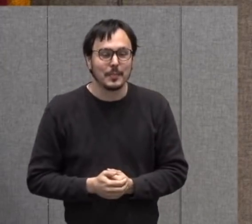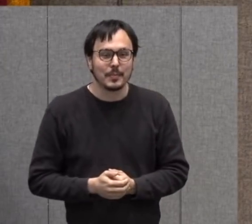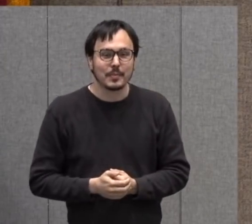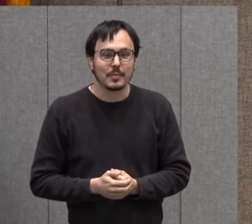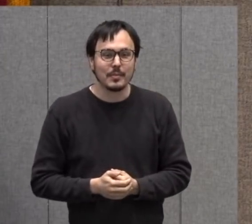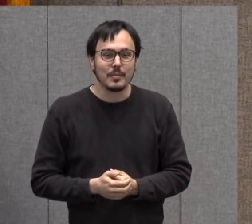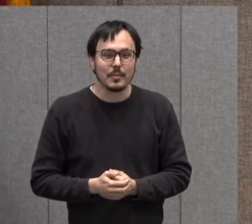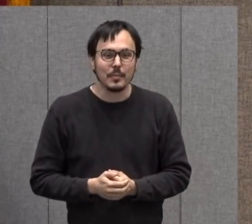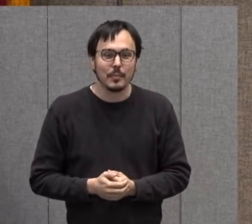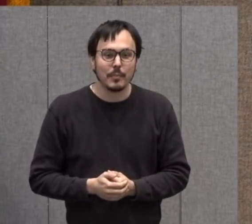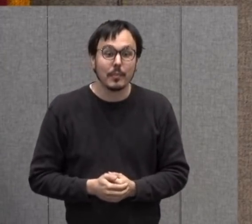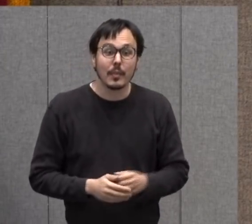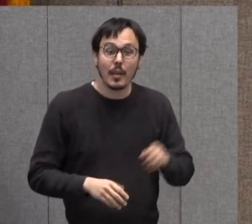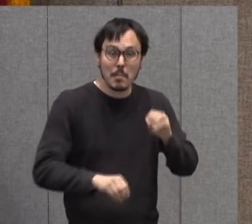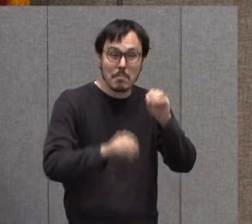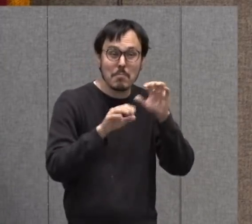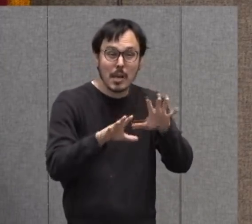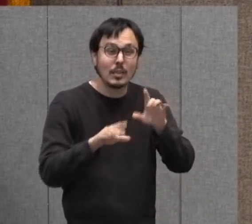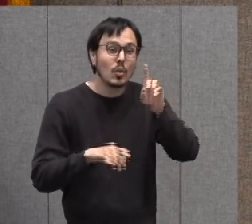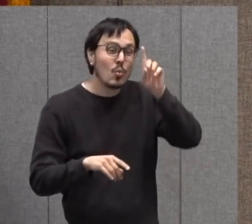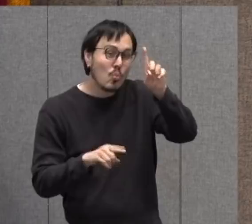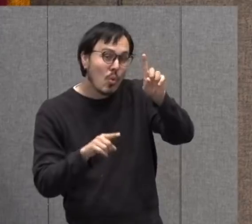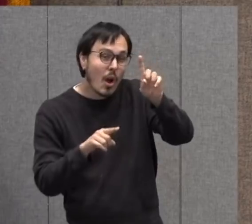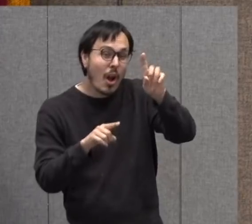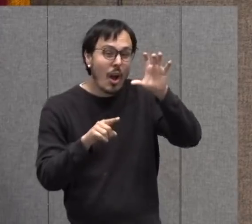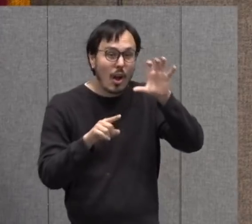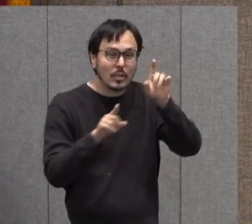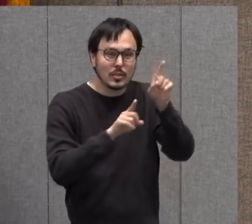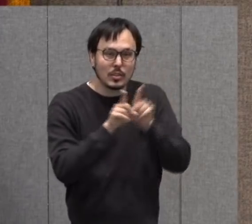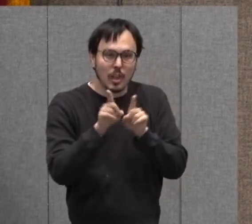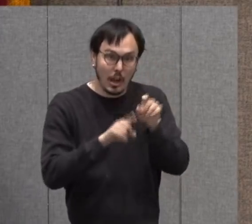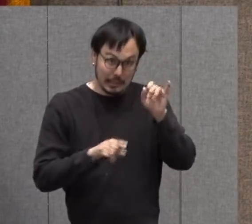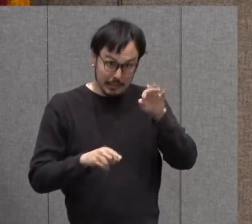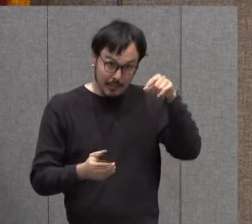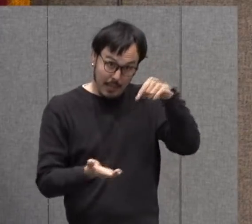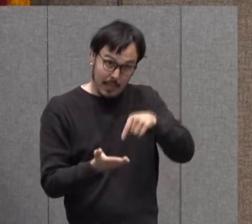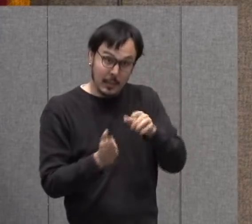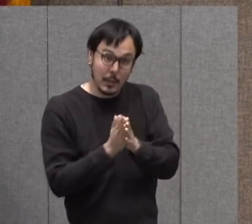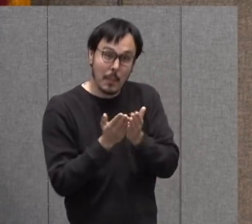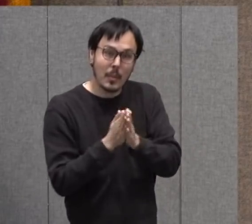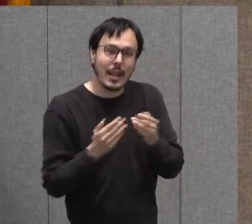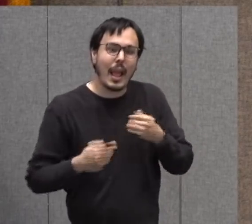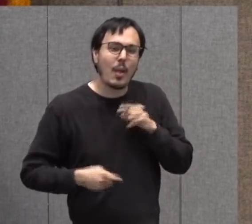Presto, 100 stars. If this book had a million tiny stars,